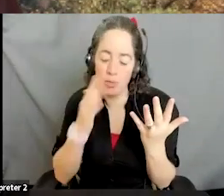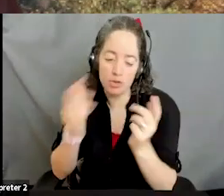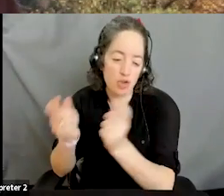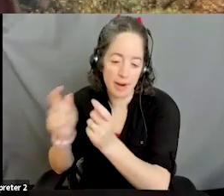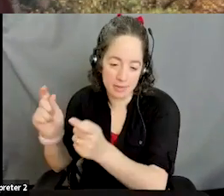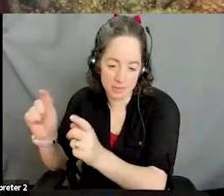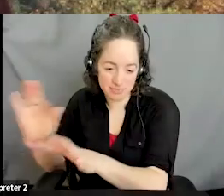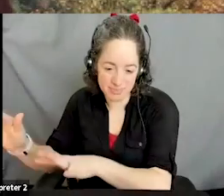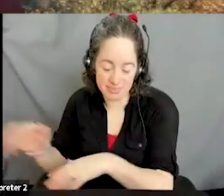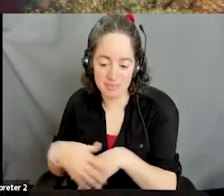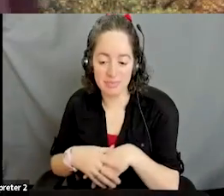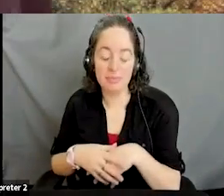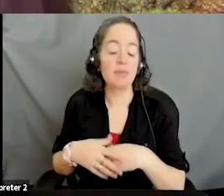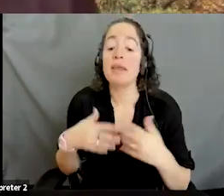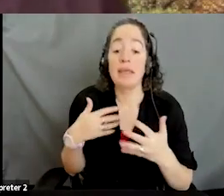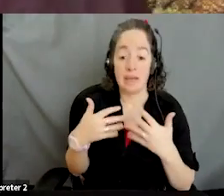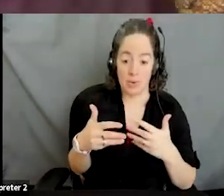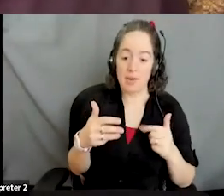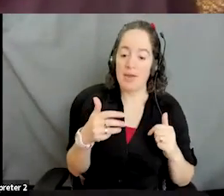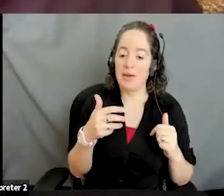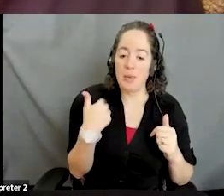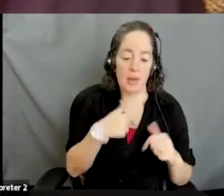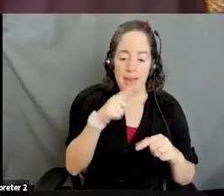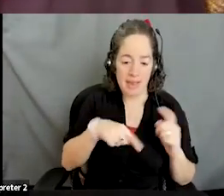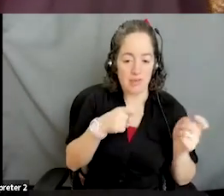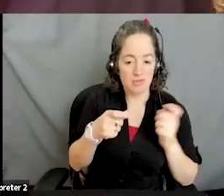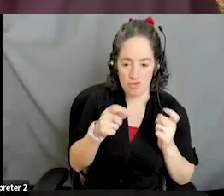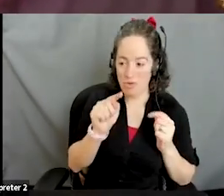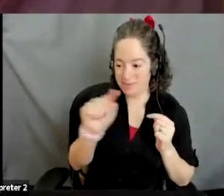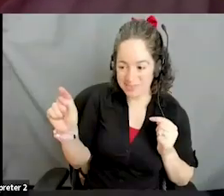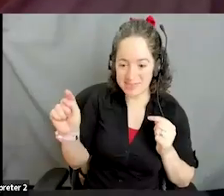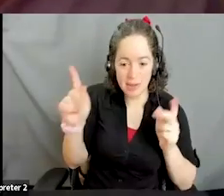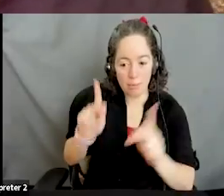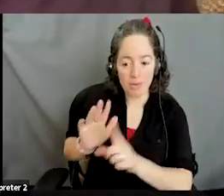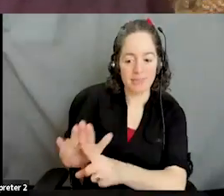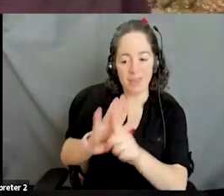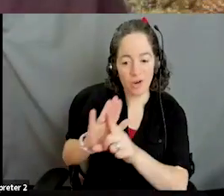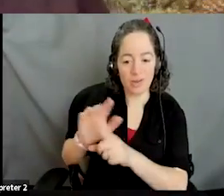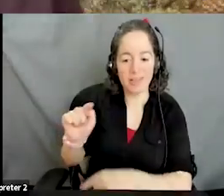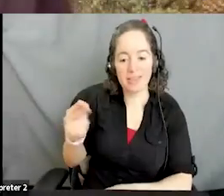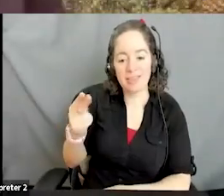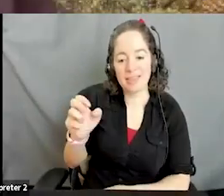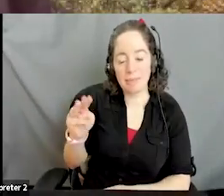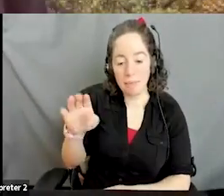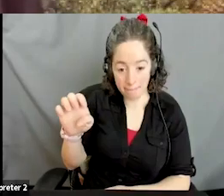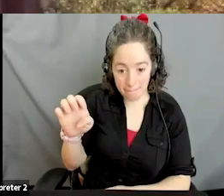We can't control it. We can't control what theme a person gets. There's a whole lot of themes out there, and a whole lot of them,